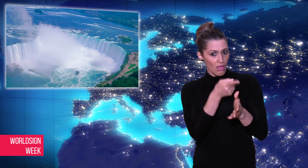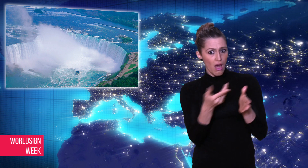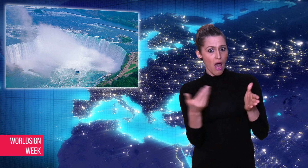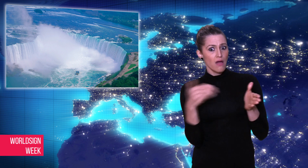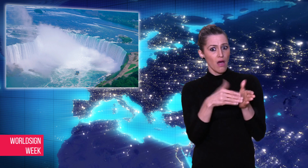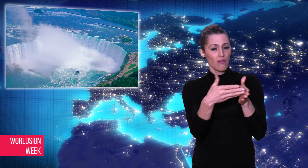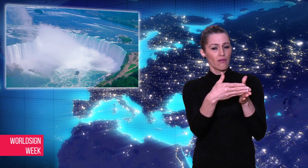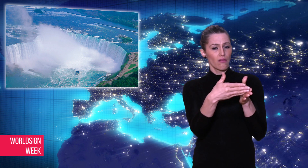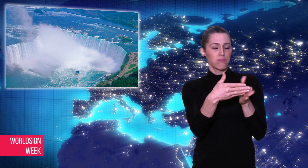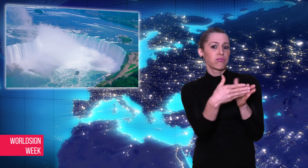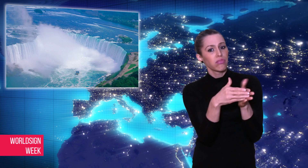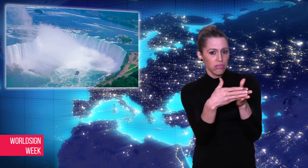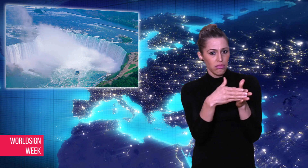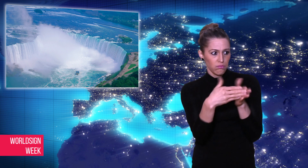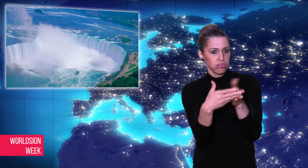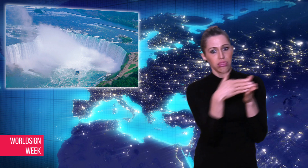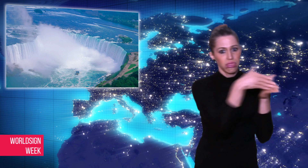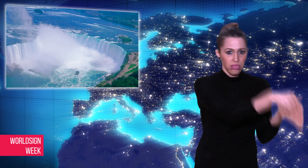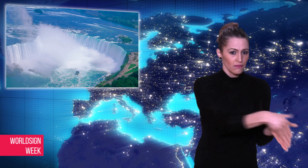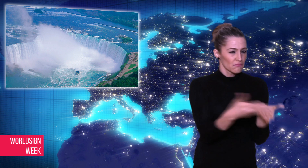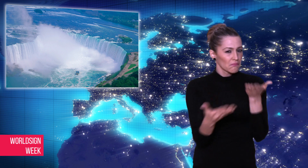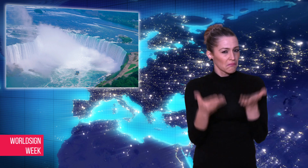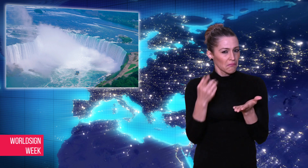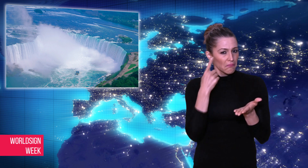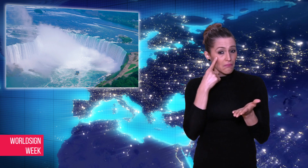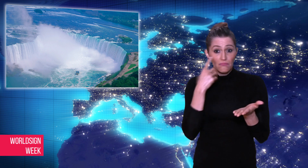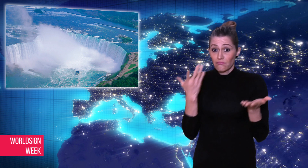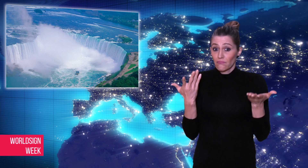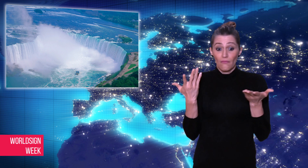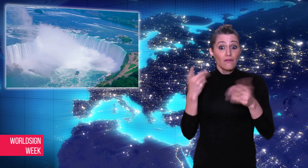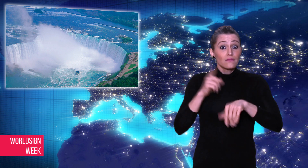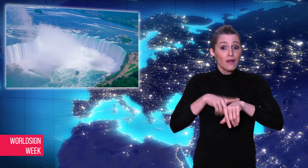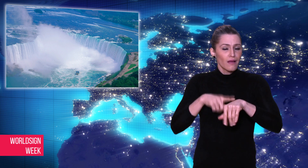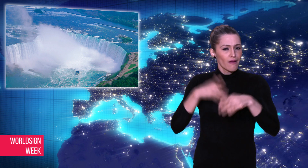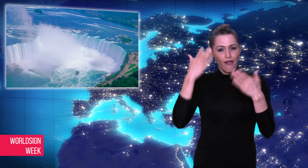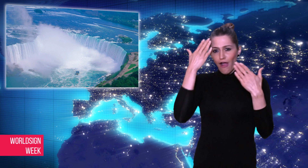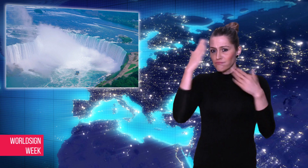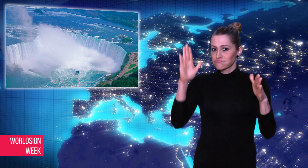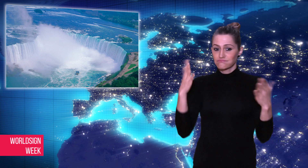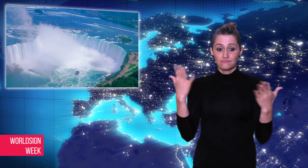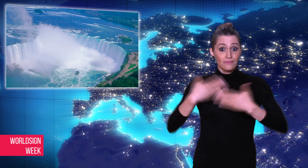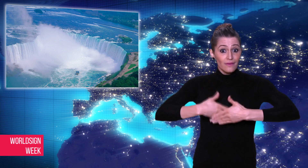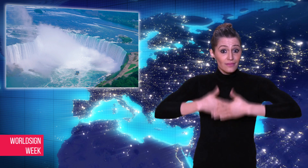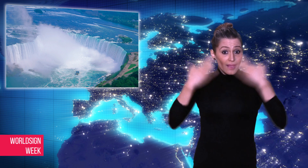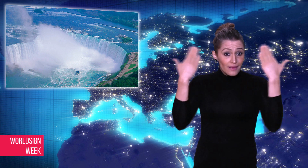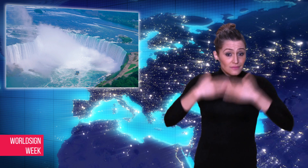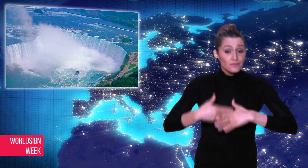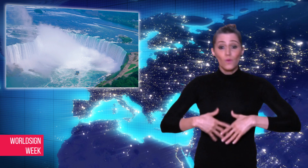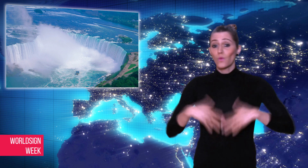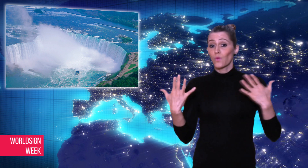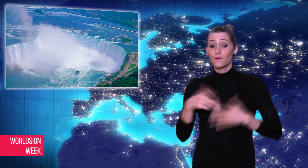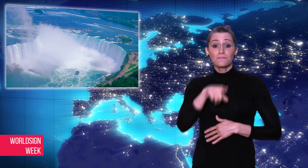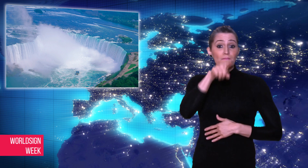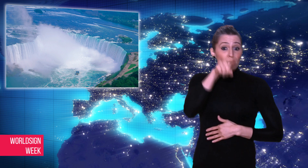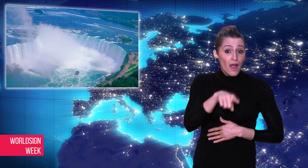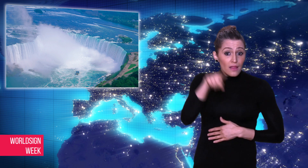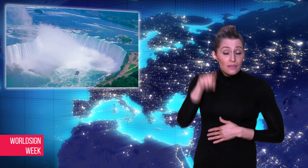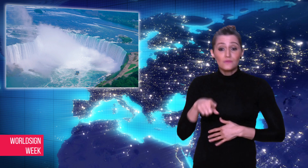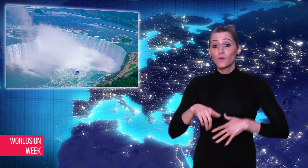case it moves again - possibly in days,